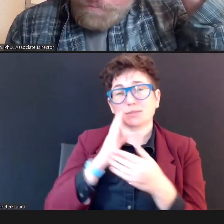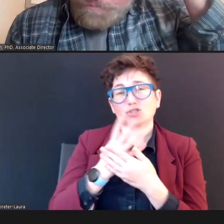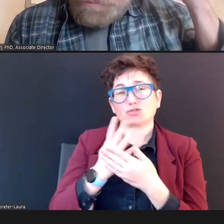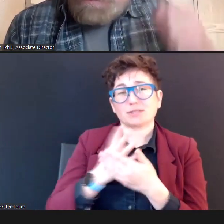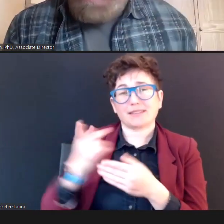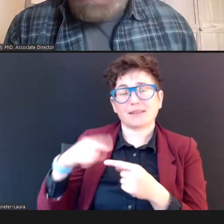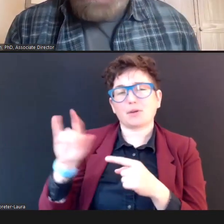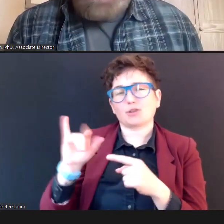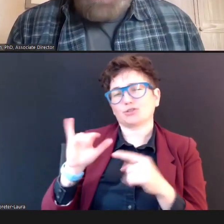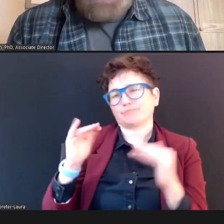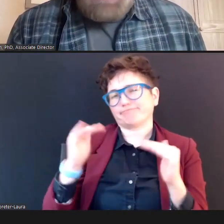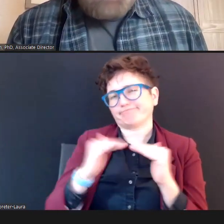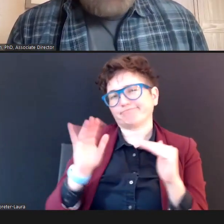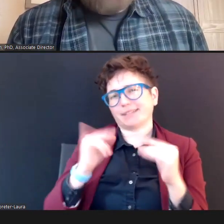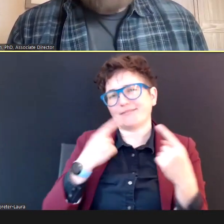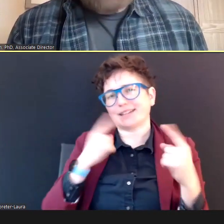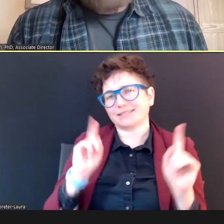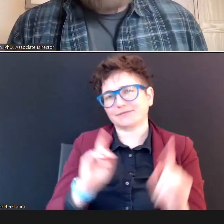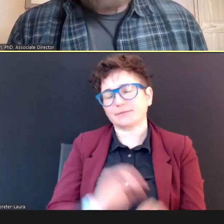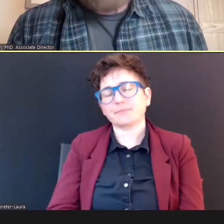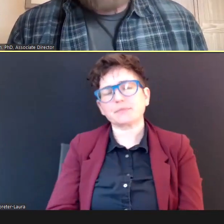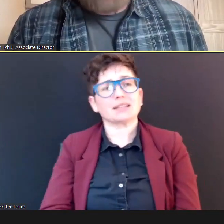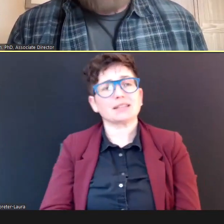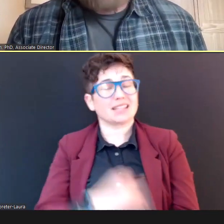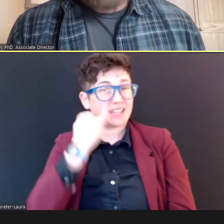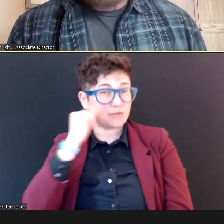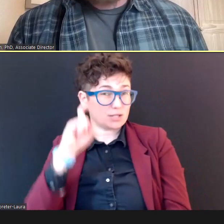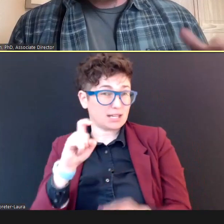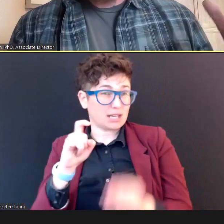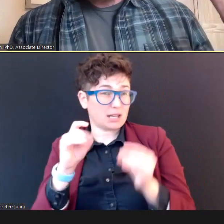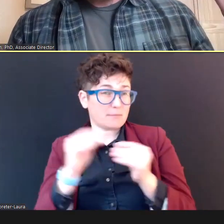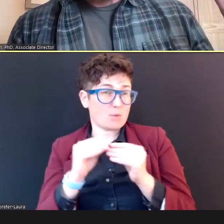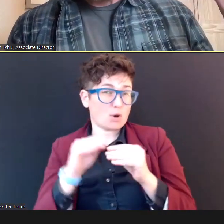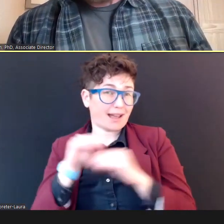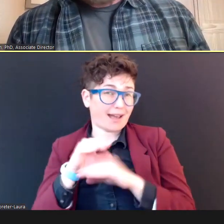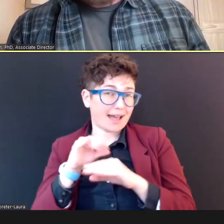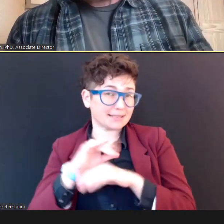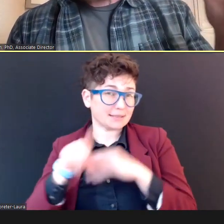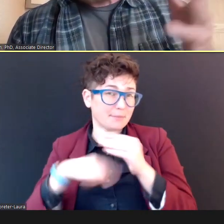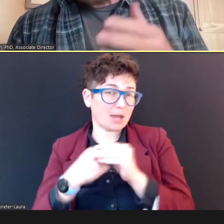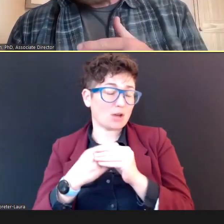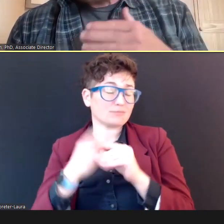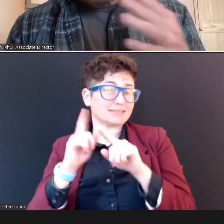as effective if you need some further